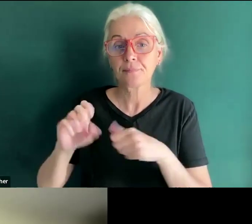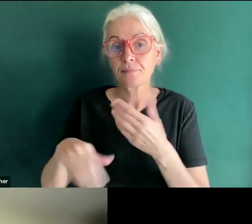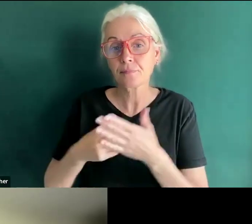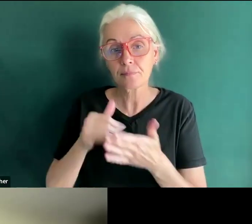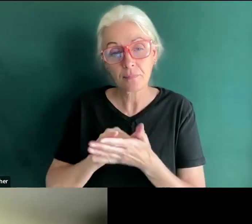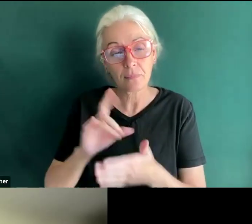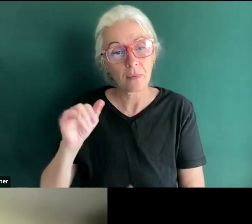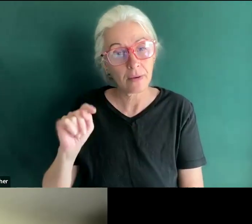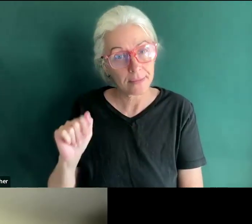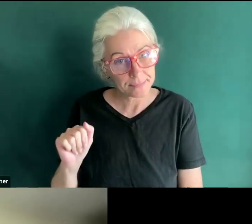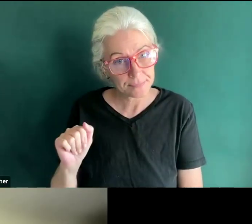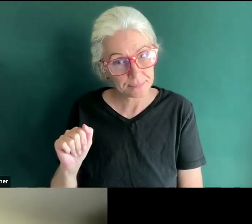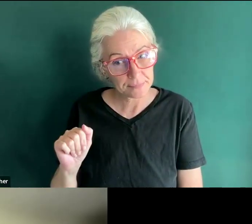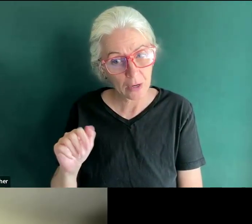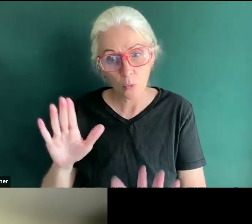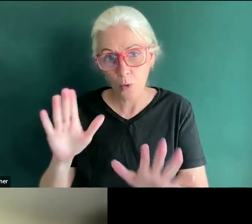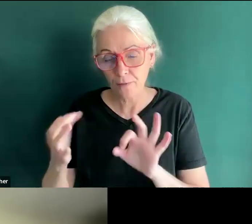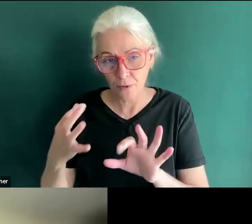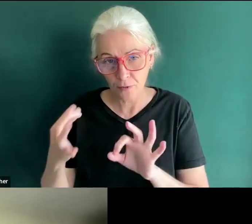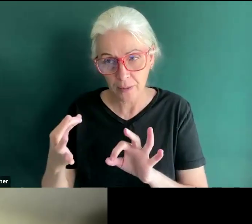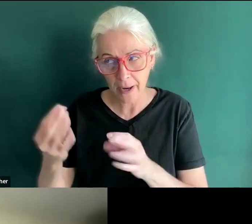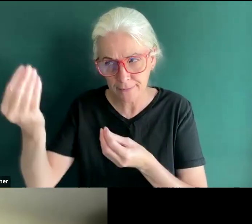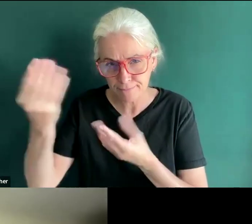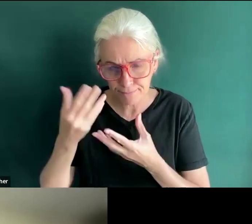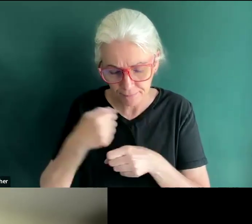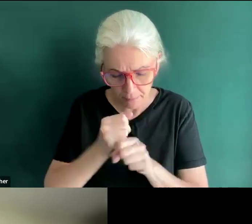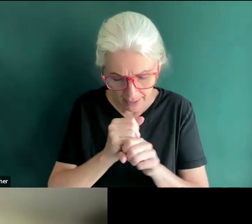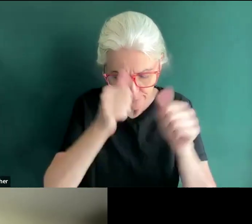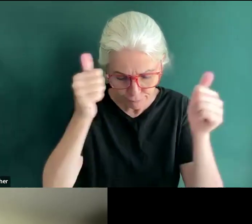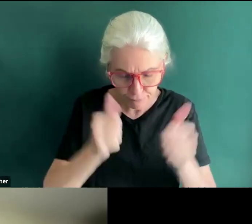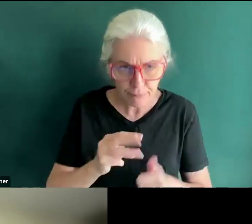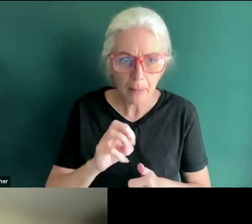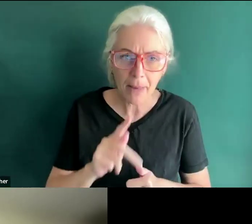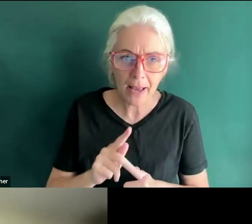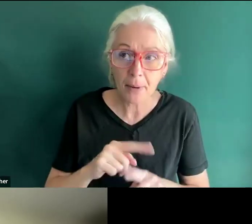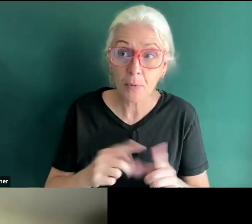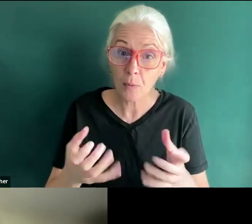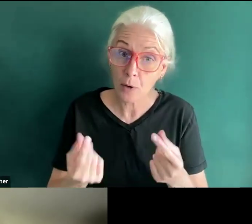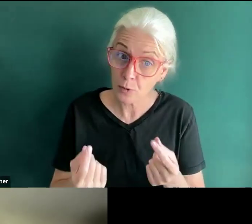data and great insight and inform our roadmap. But another thing that we also wanted to do as part